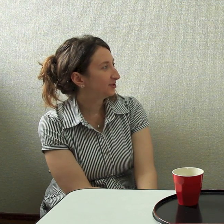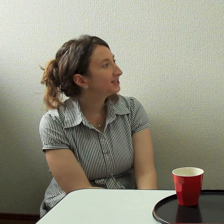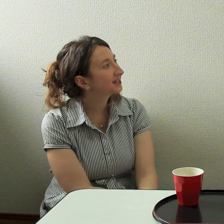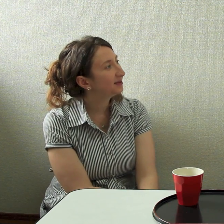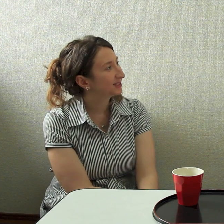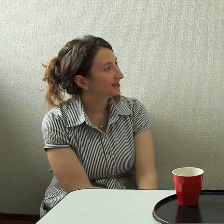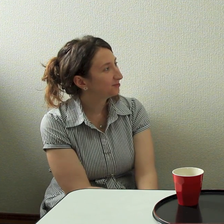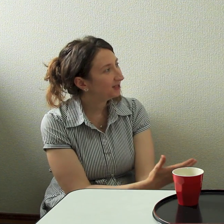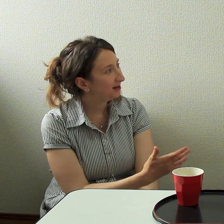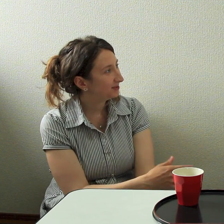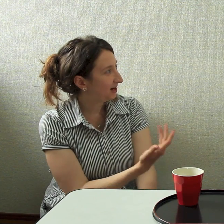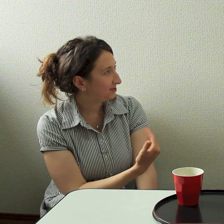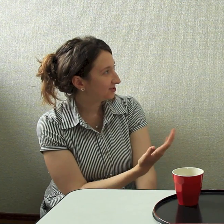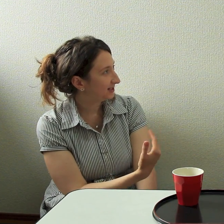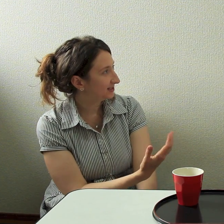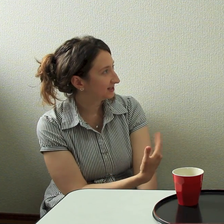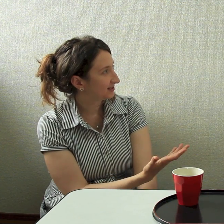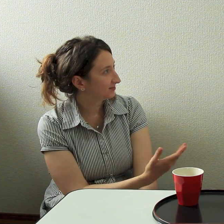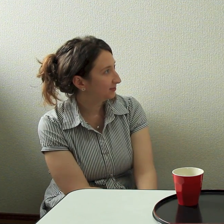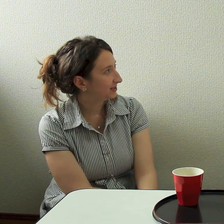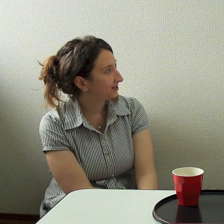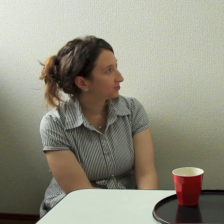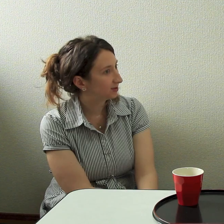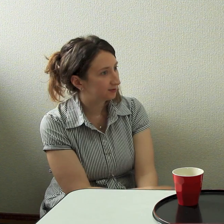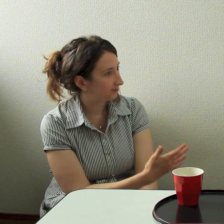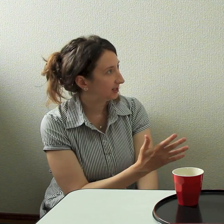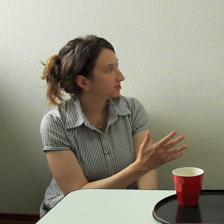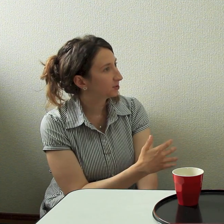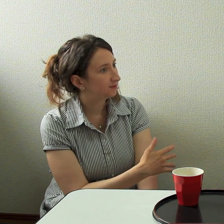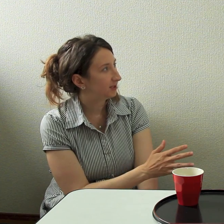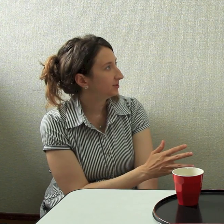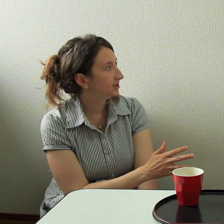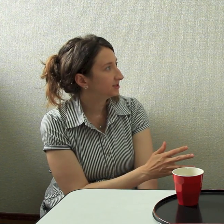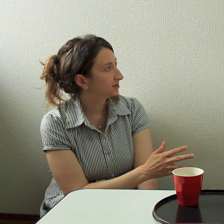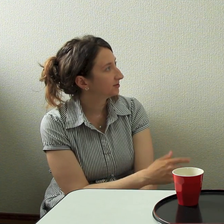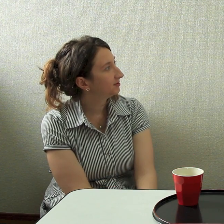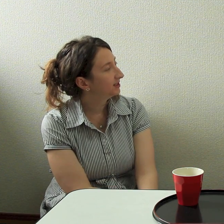Pre-technology, pre-Skype. How did you keep in touch with friends and family?